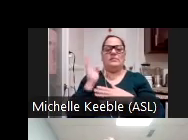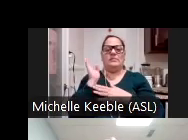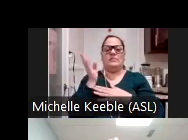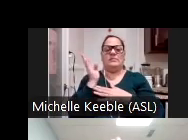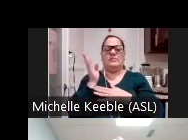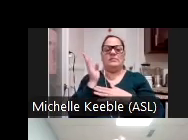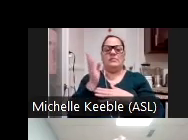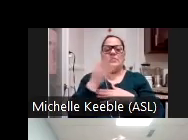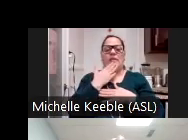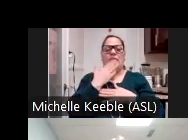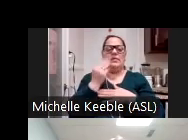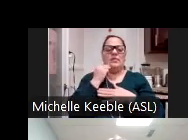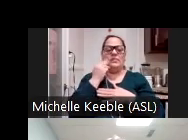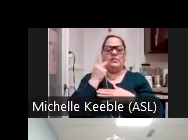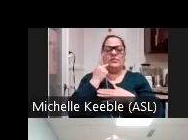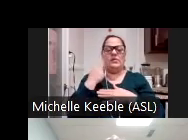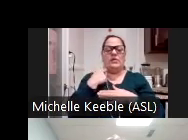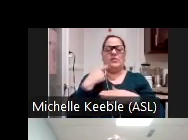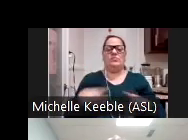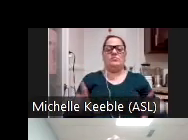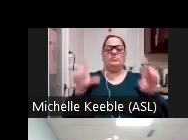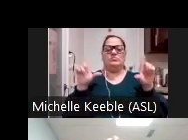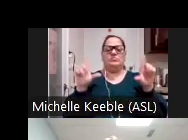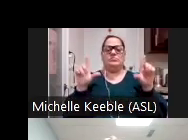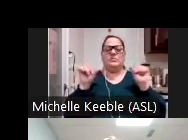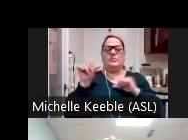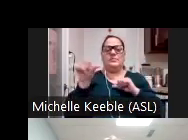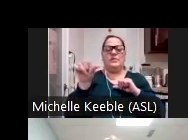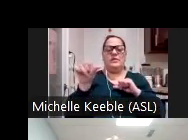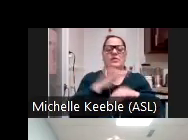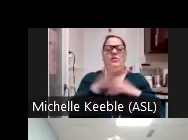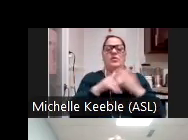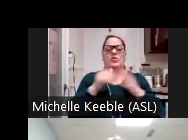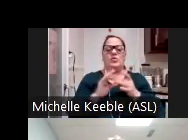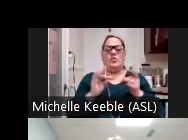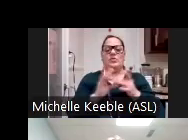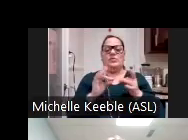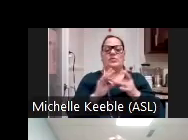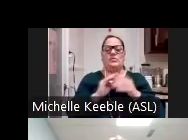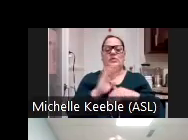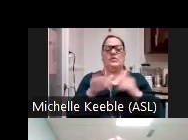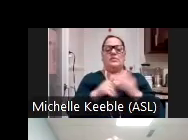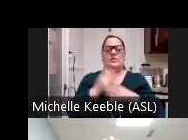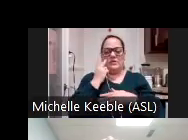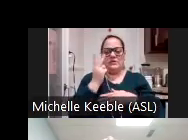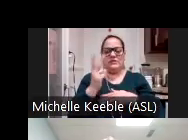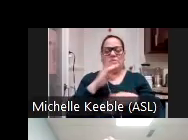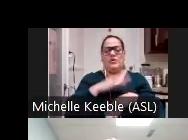Michelle. And will be spotlighted. Auto captions are available and can be viewed on screen or as a